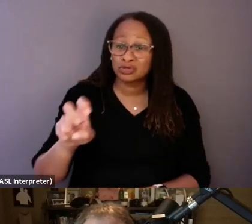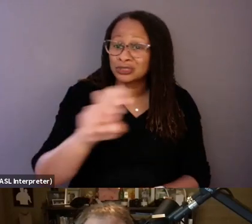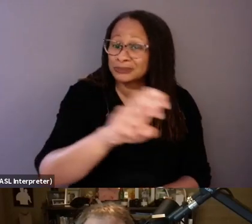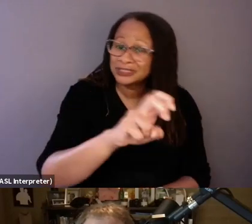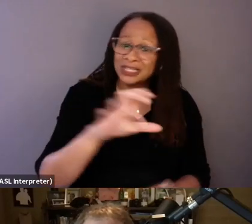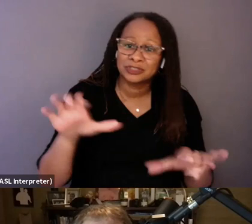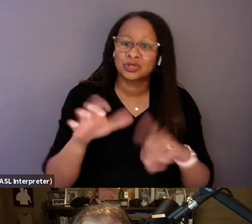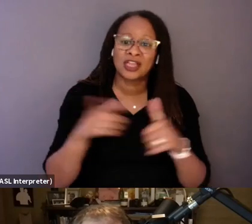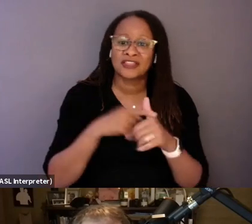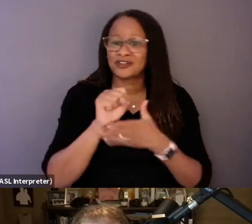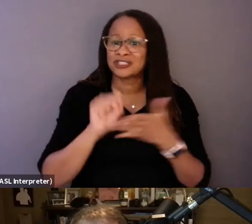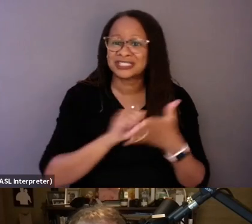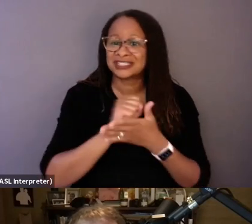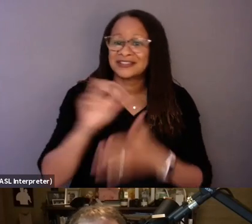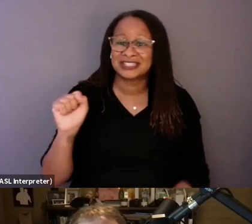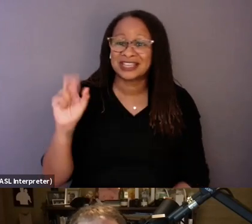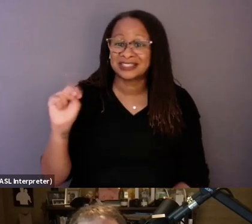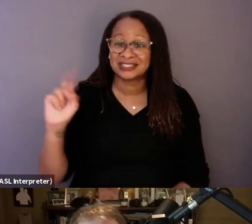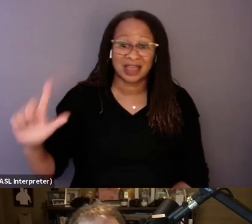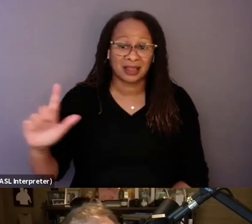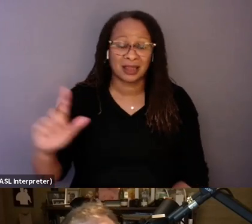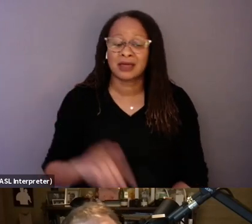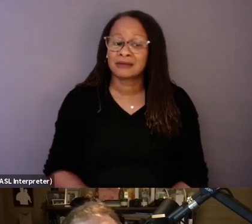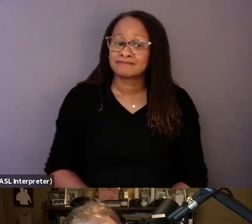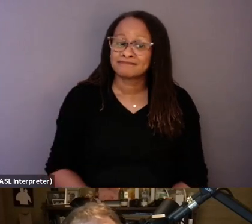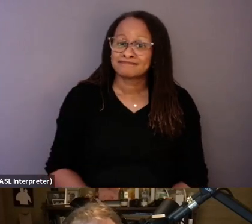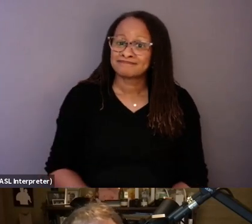of Saturday Night Live really. And they were such different men.